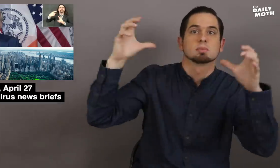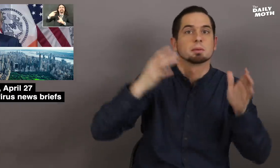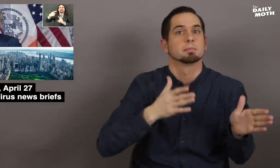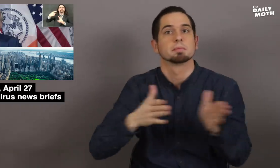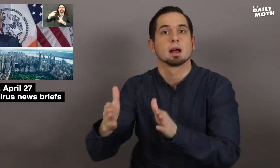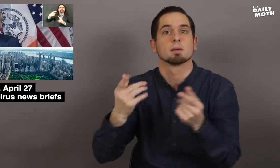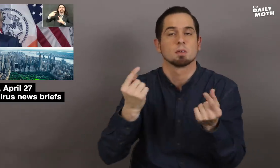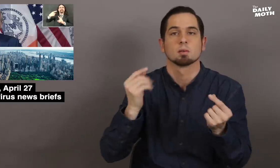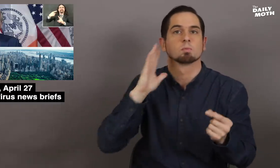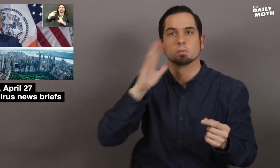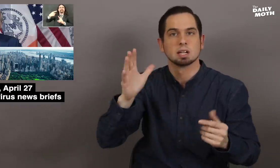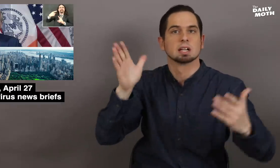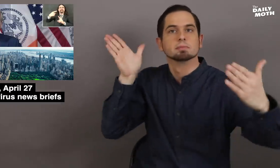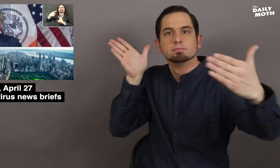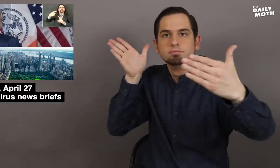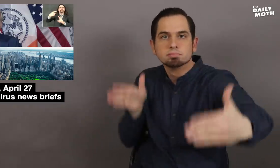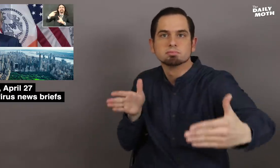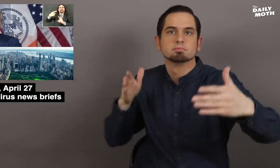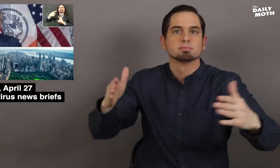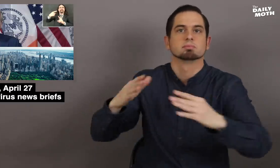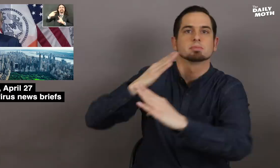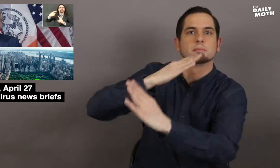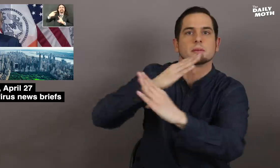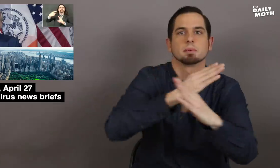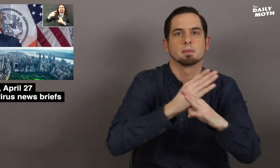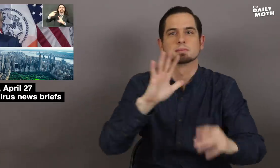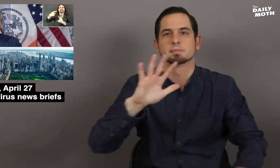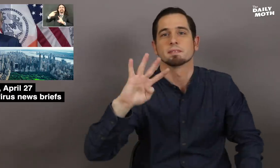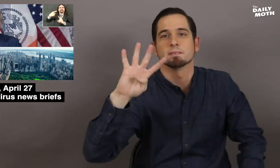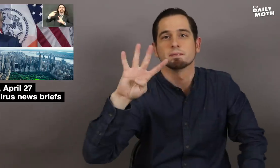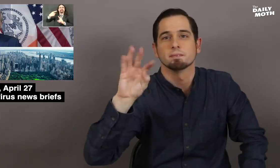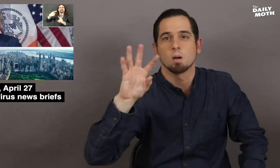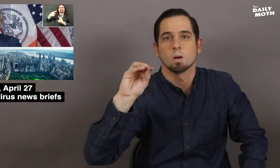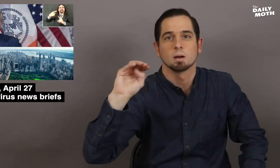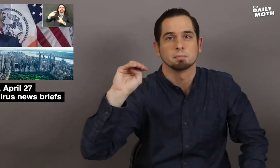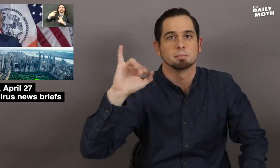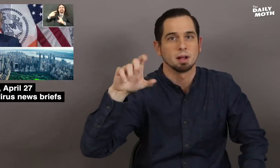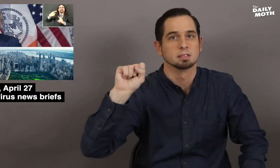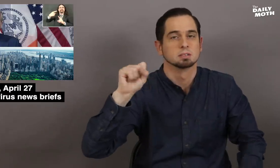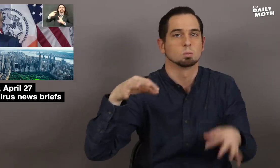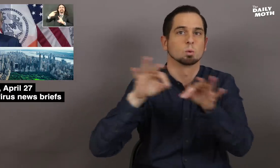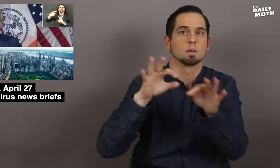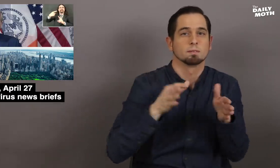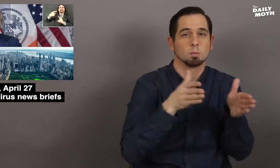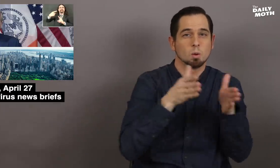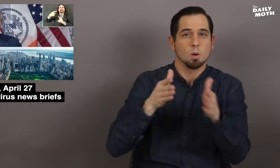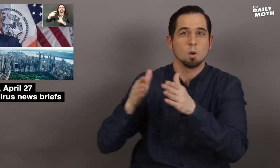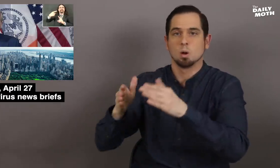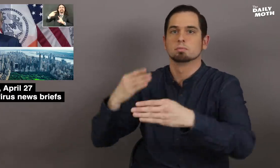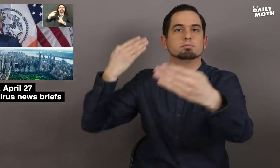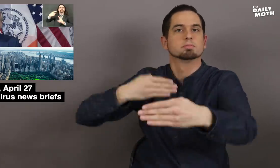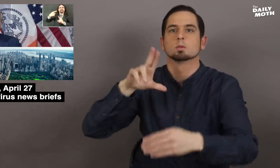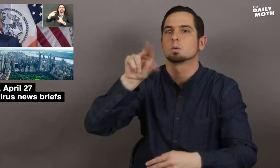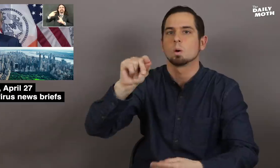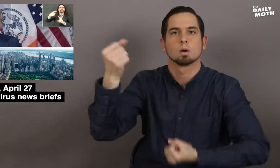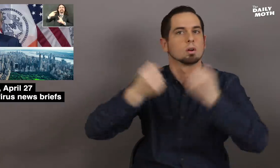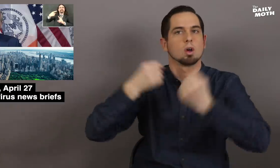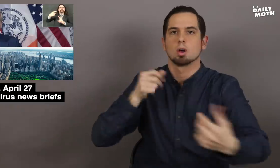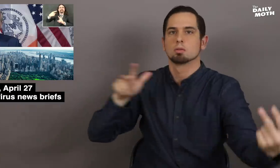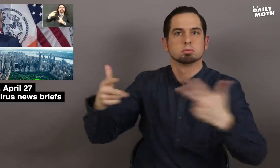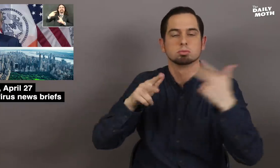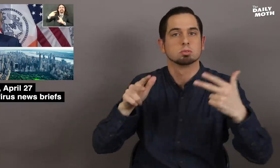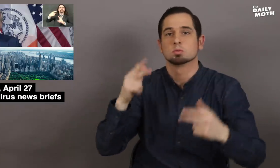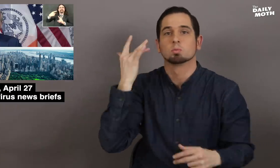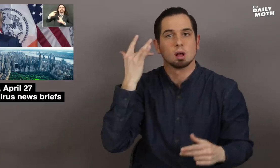he has a plan to block off about 40 miles of roads to vehicles